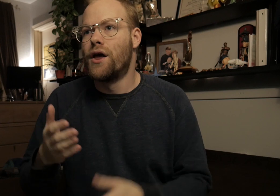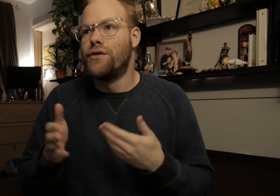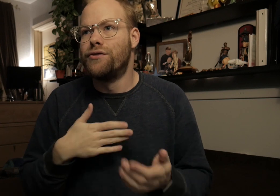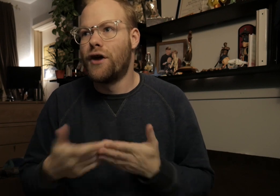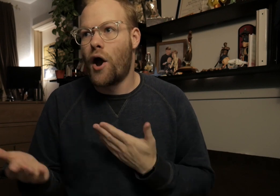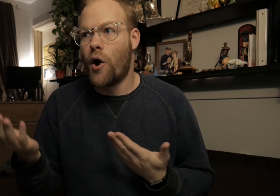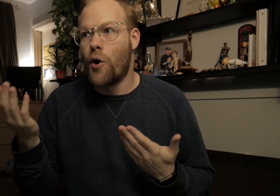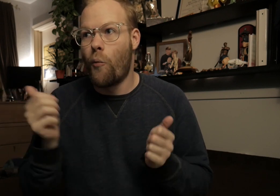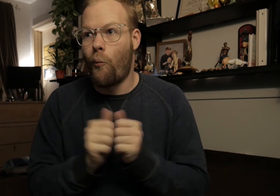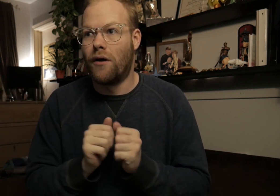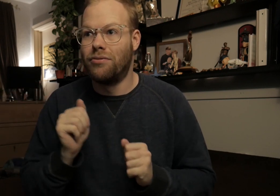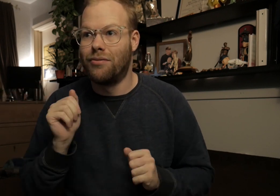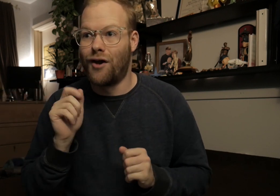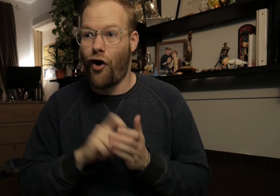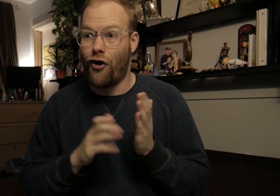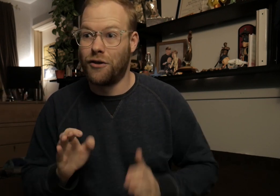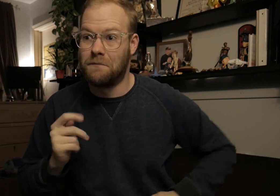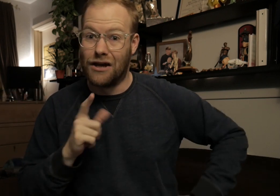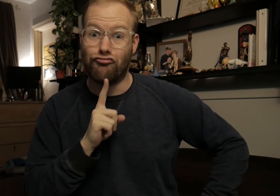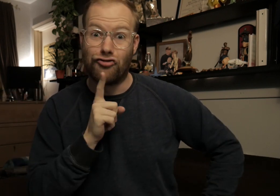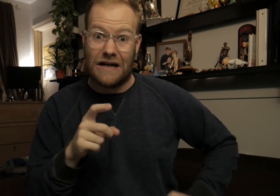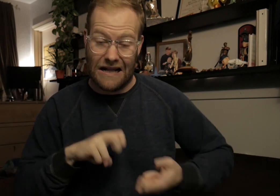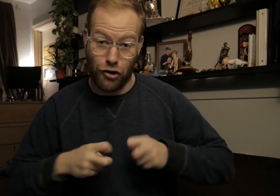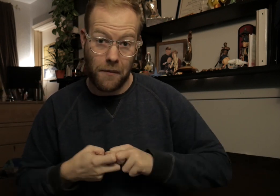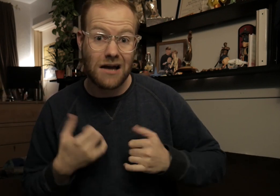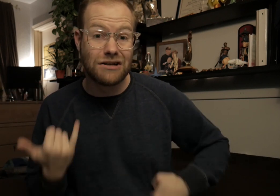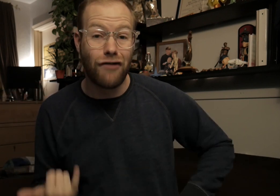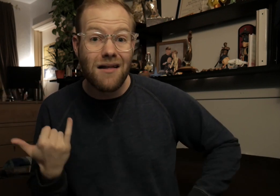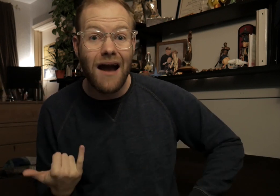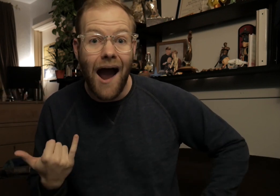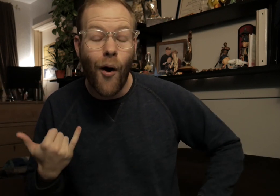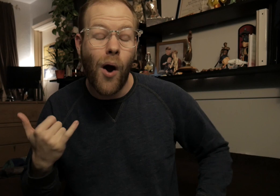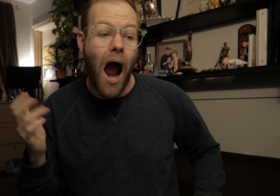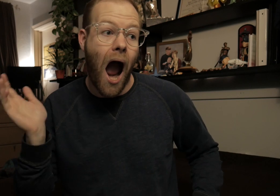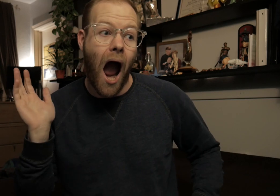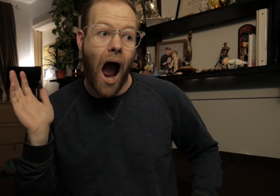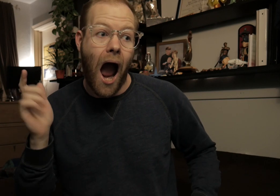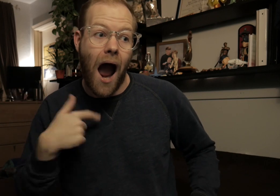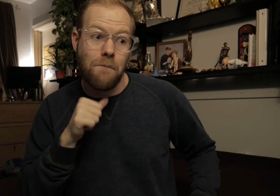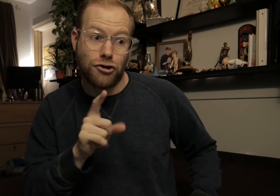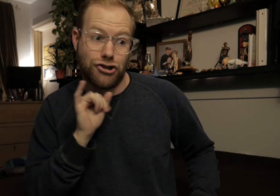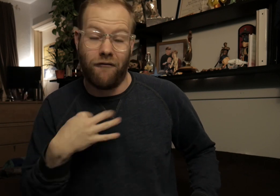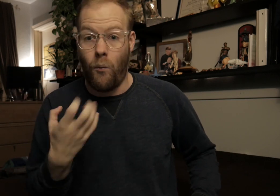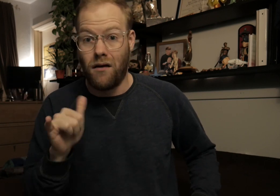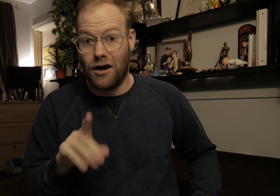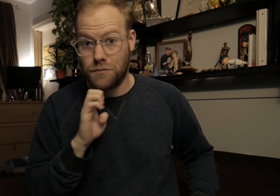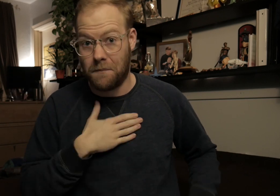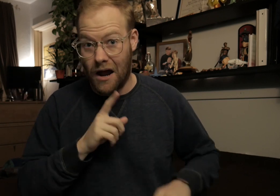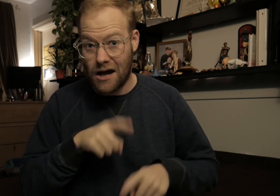Though... With the author being *really* problematic right now, I'm not sure if I want that to be my answer.